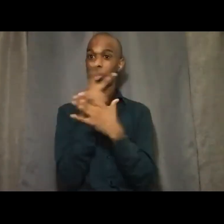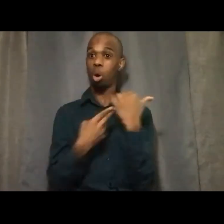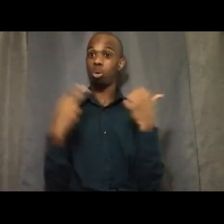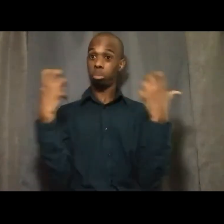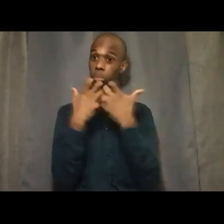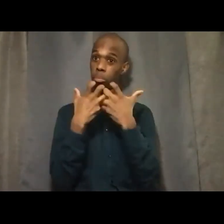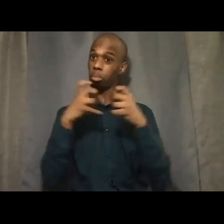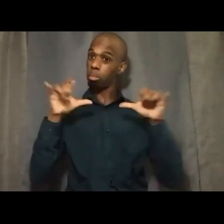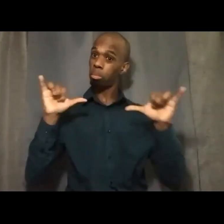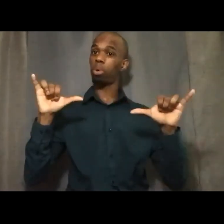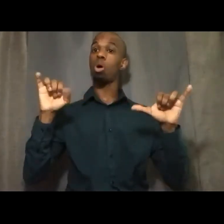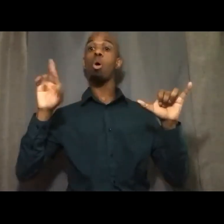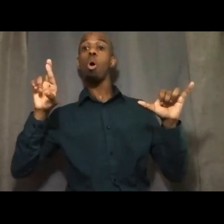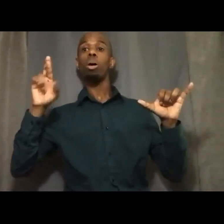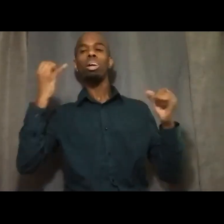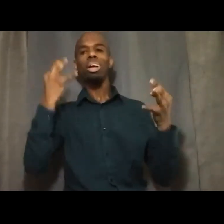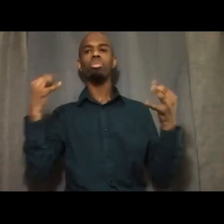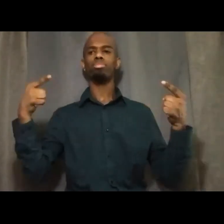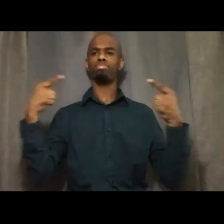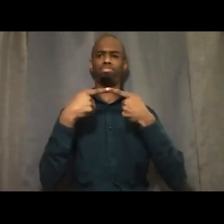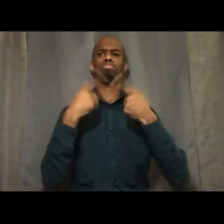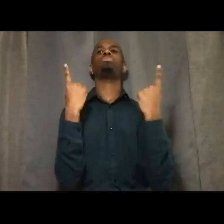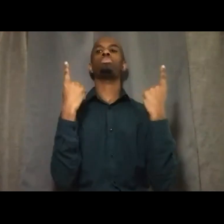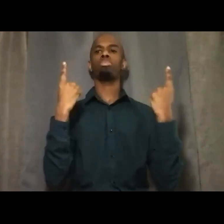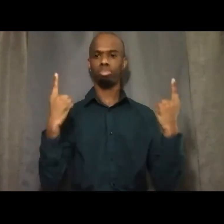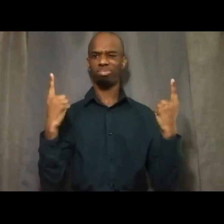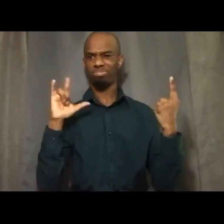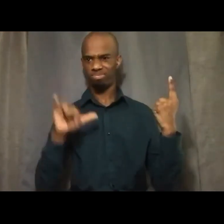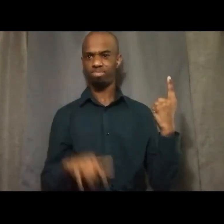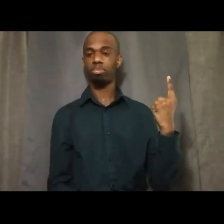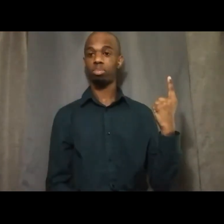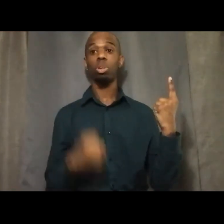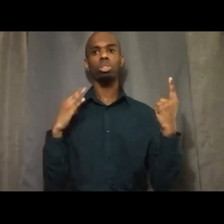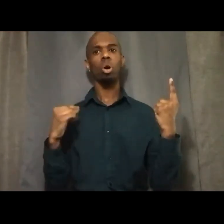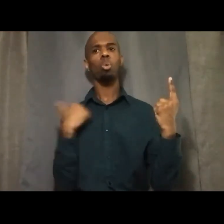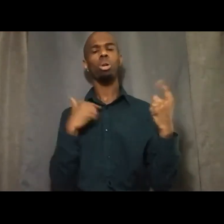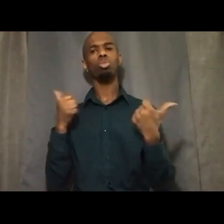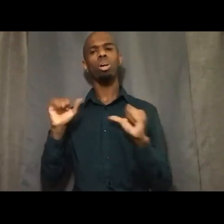we've been identifying systemic goals. How do we want systems to be transformed?